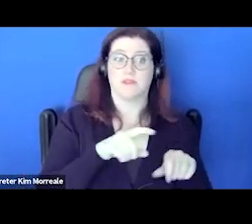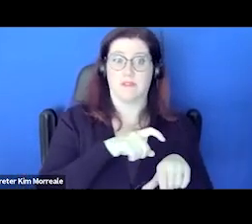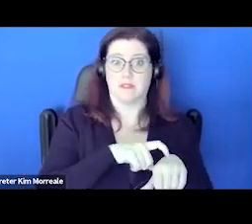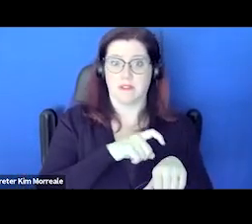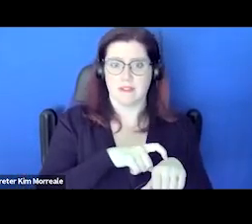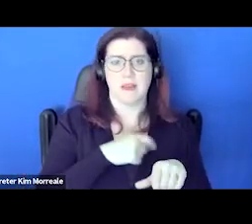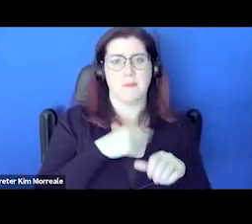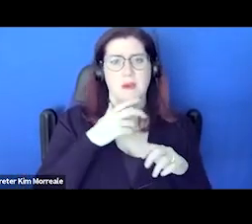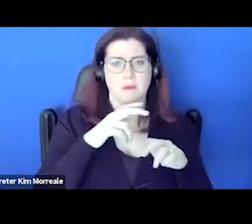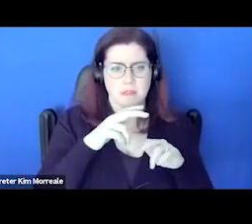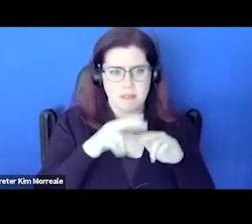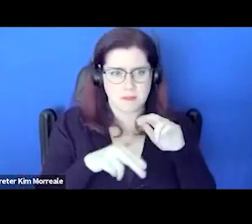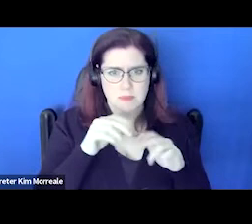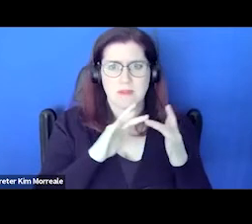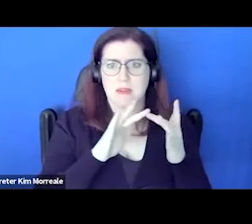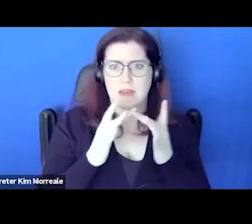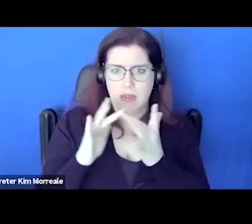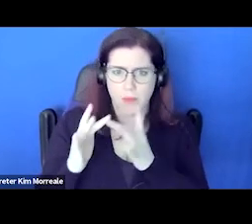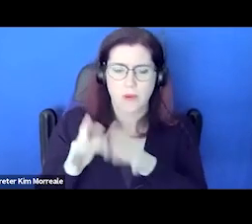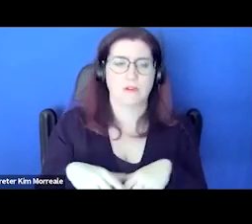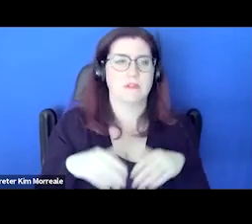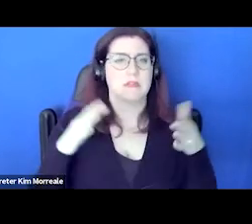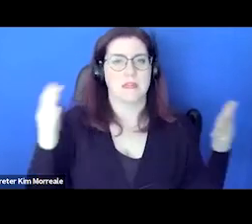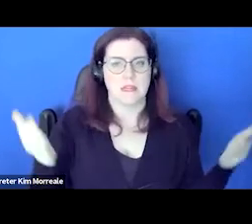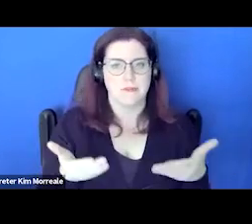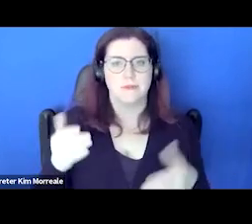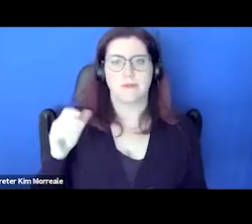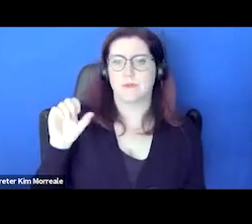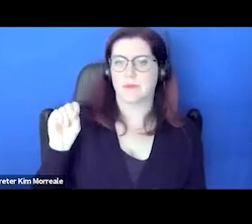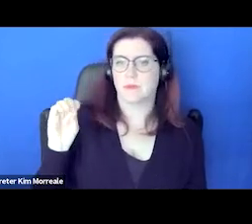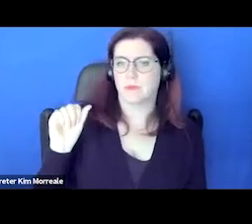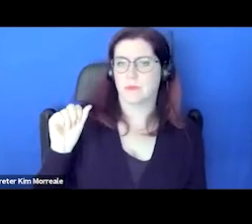and introduce the SOAR model, explain how it can be useful,